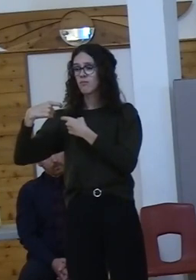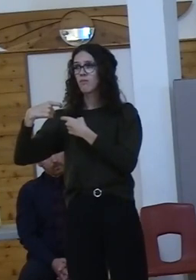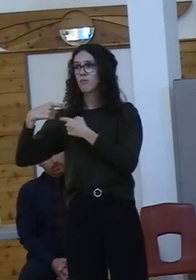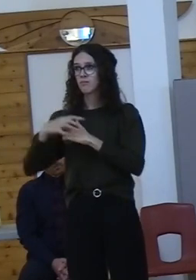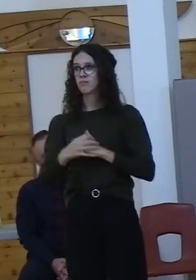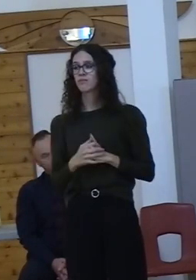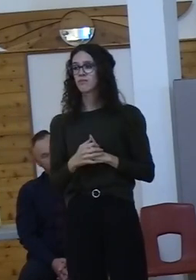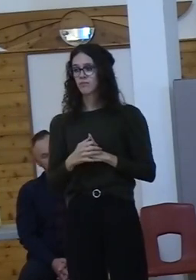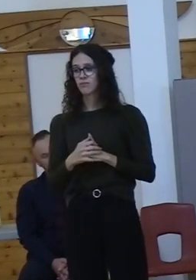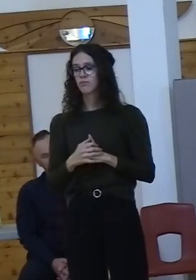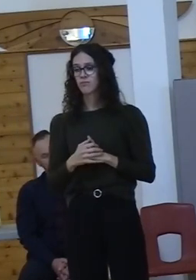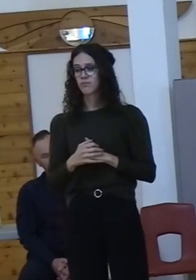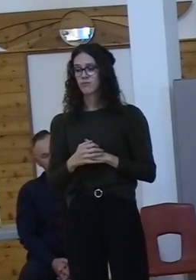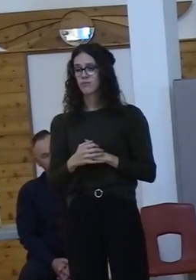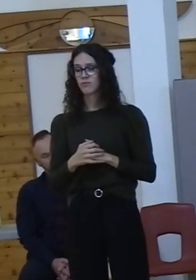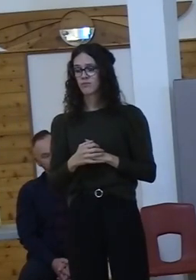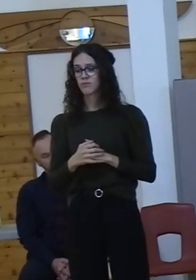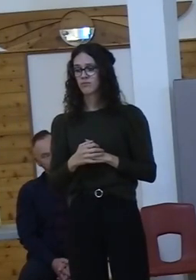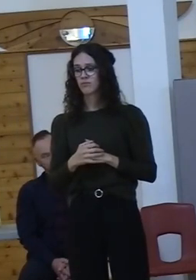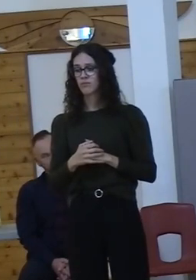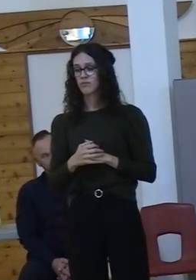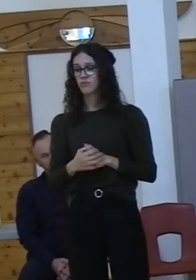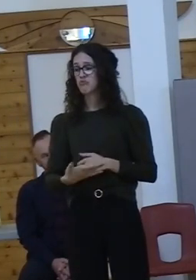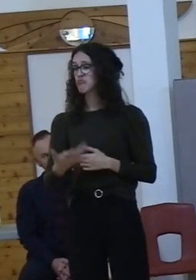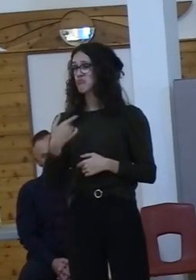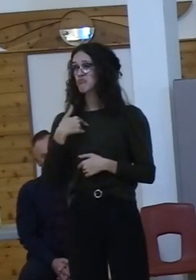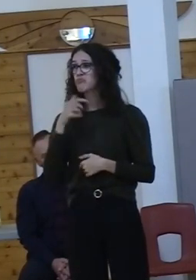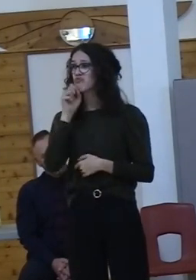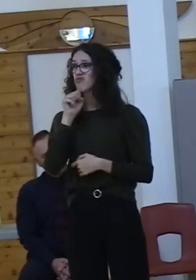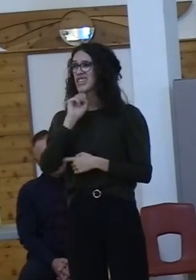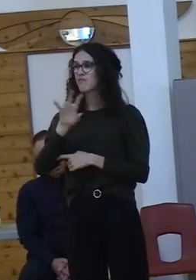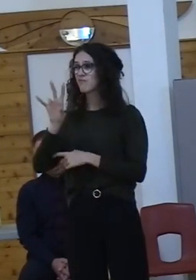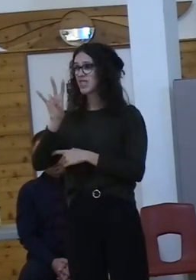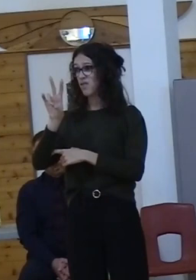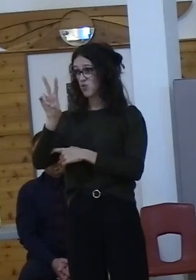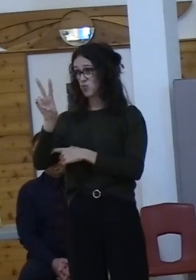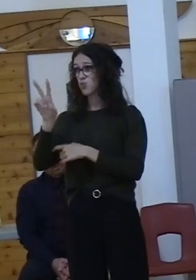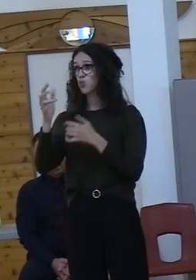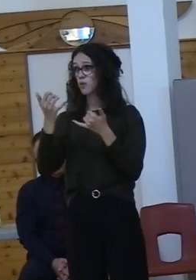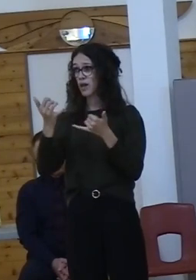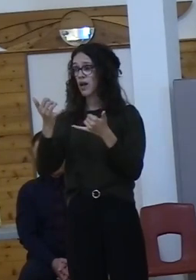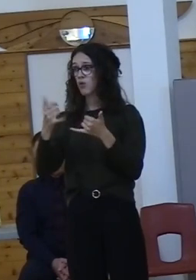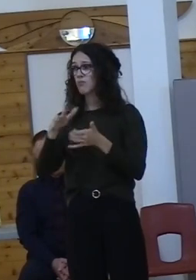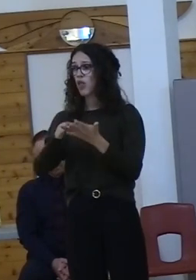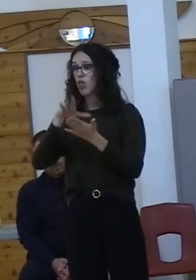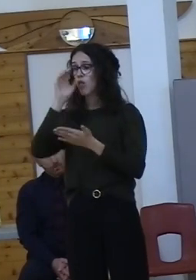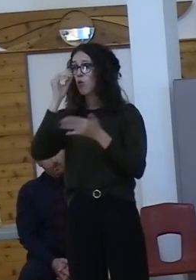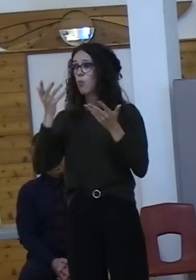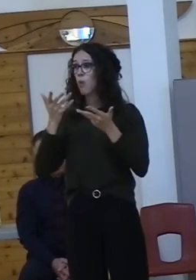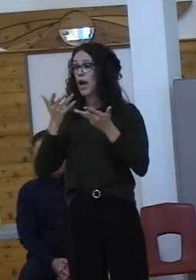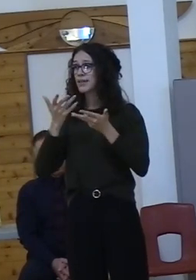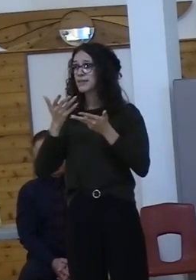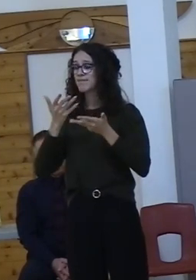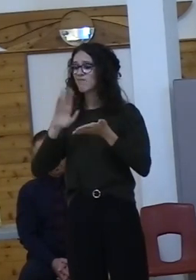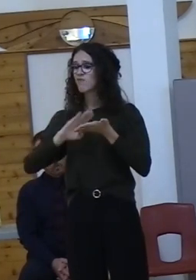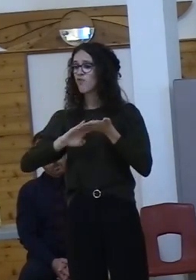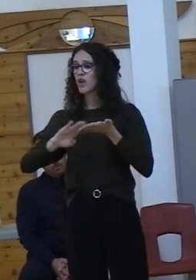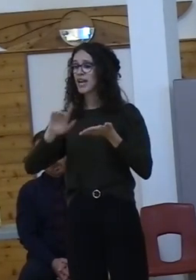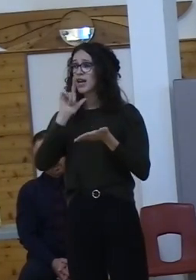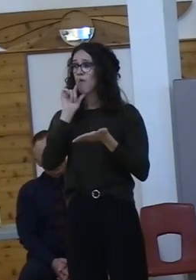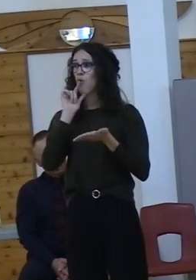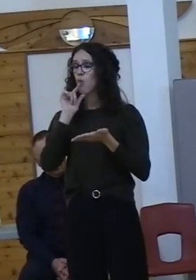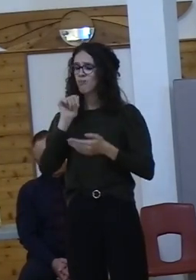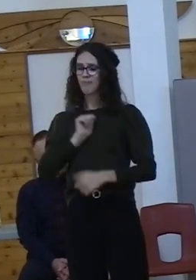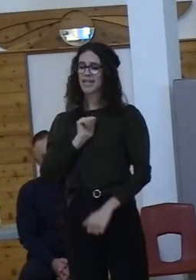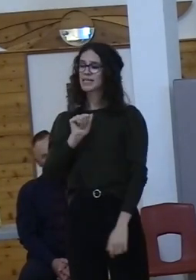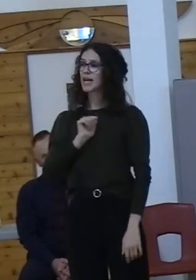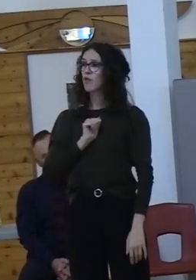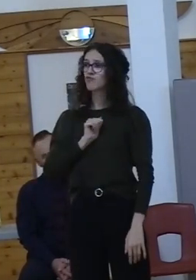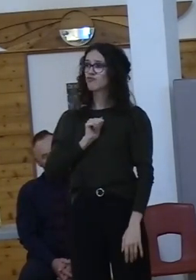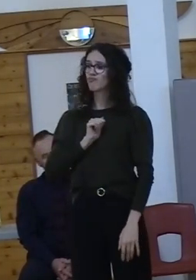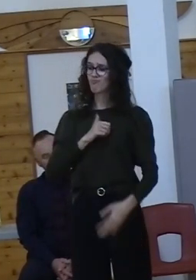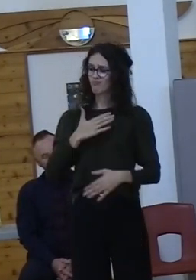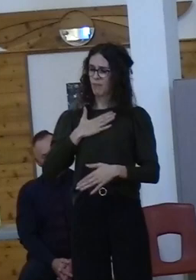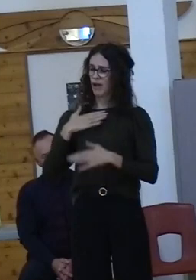The one thing that I learned in my 72 years is I learned to forgive myself because I wasn't responsible for what happened.